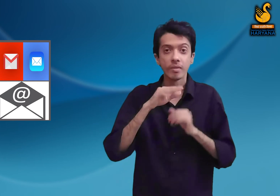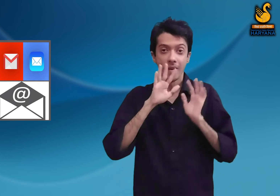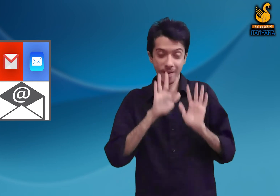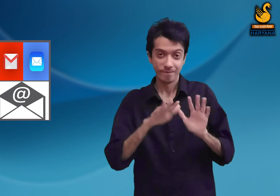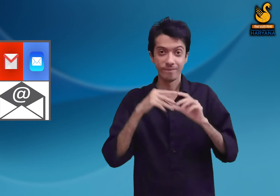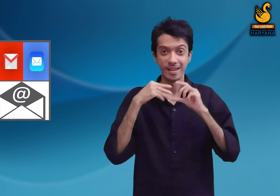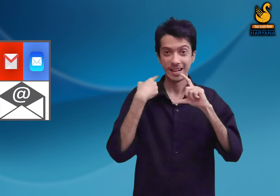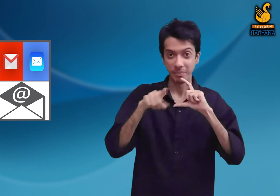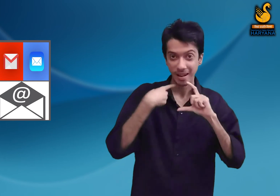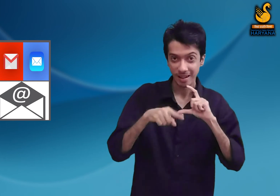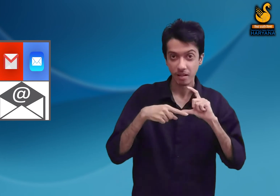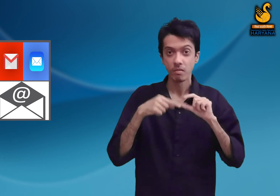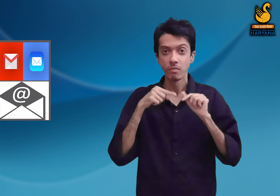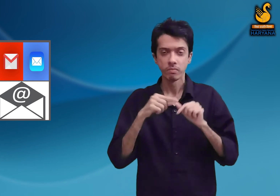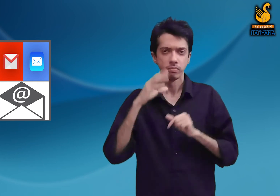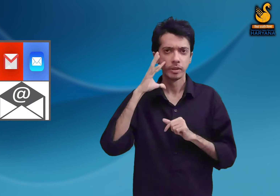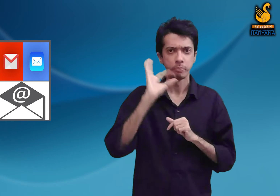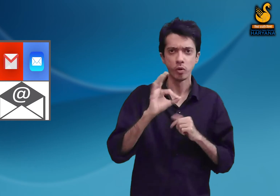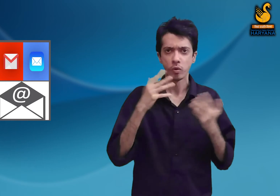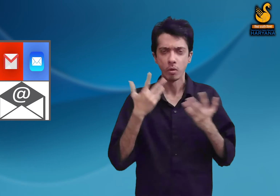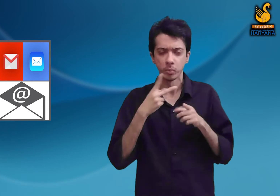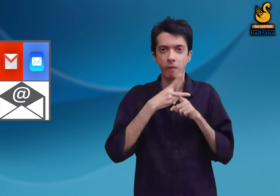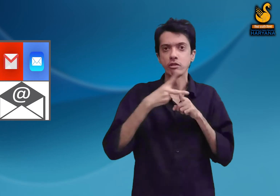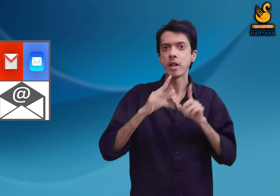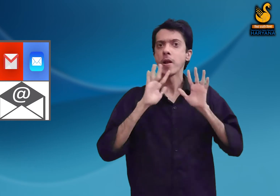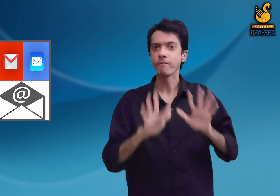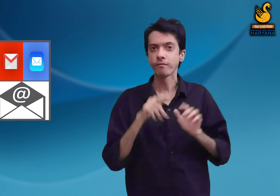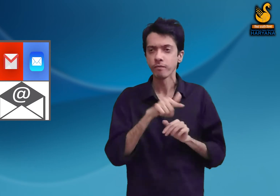It is important that you know how to write a professional email